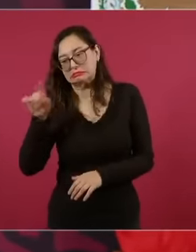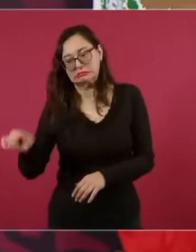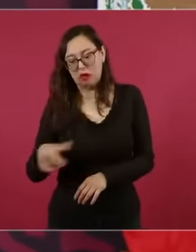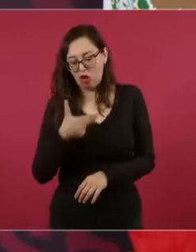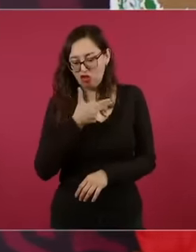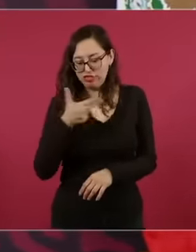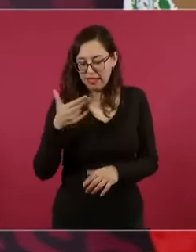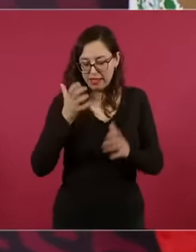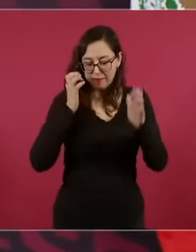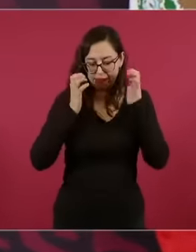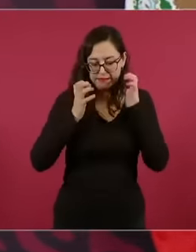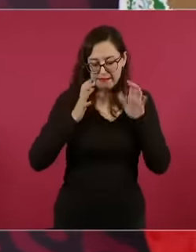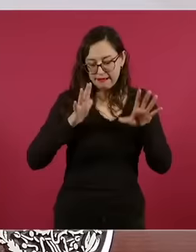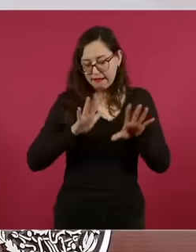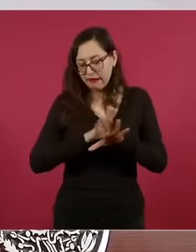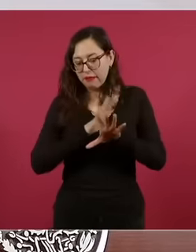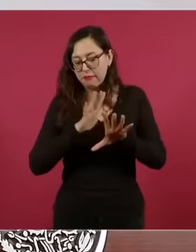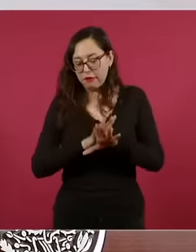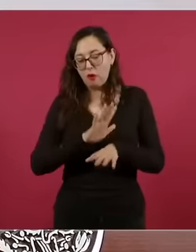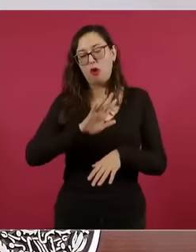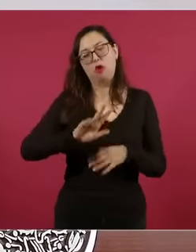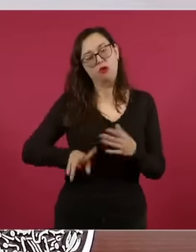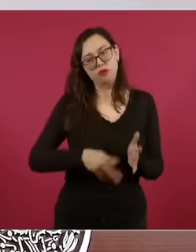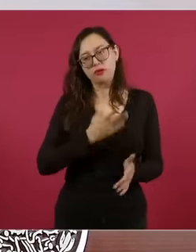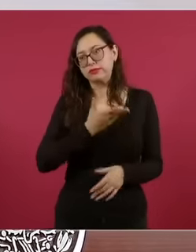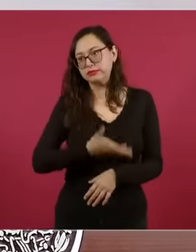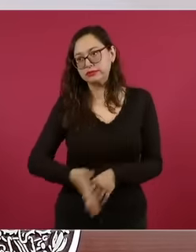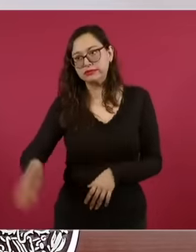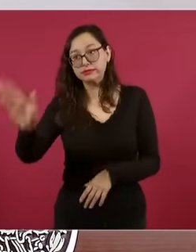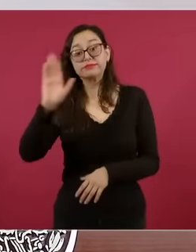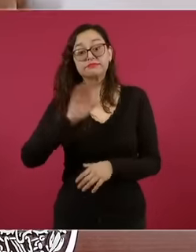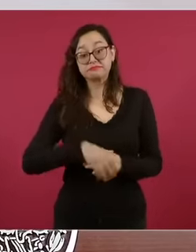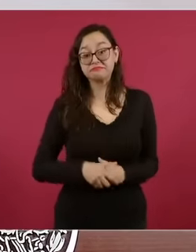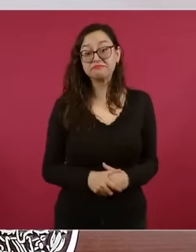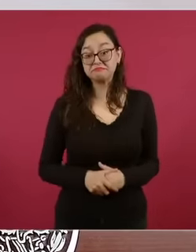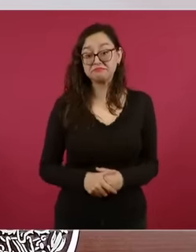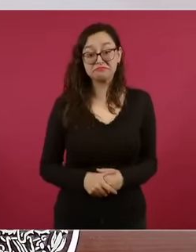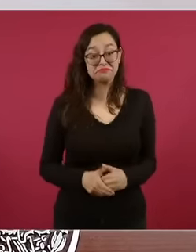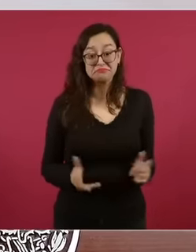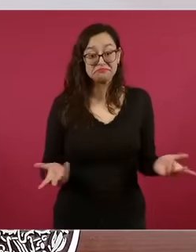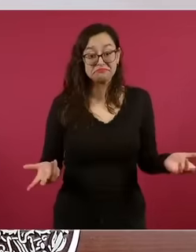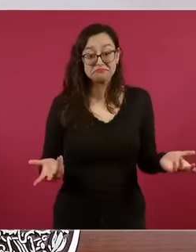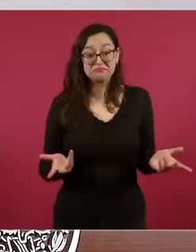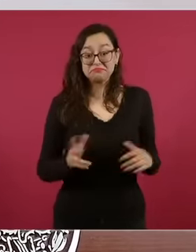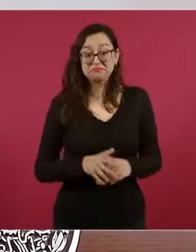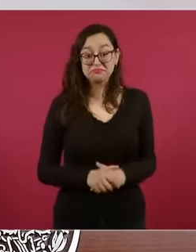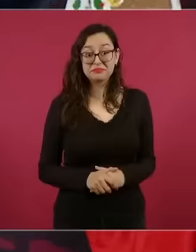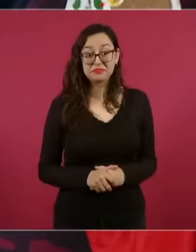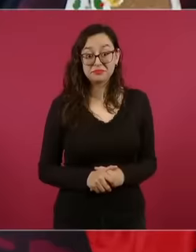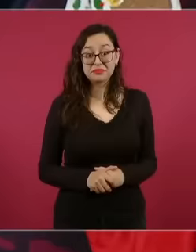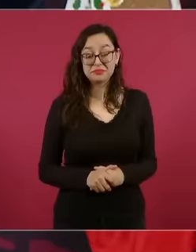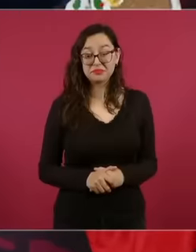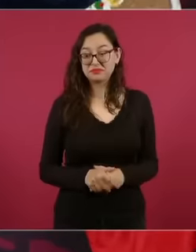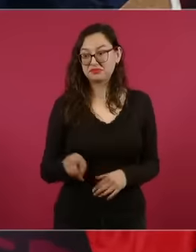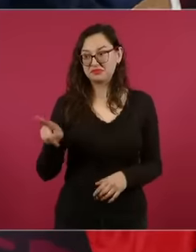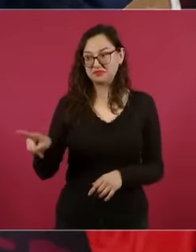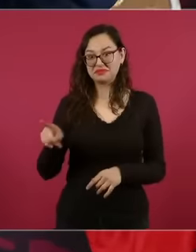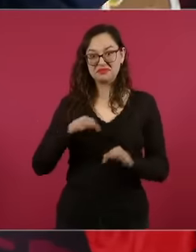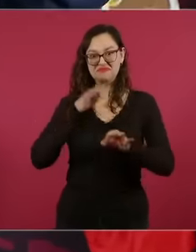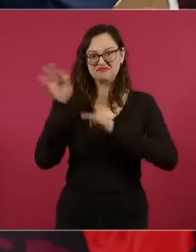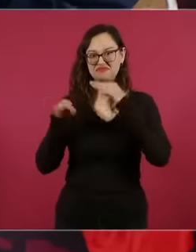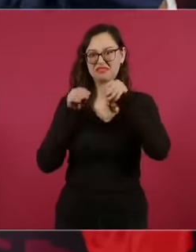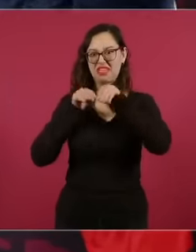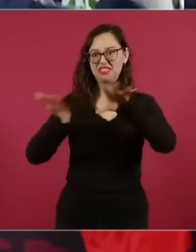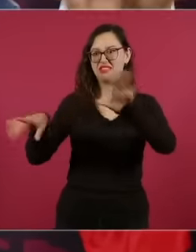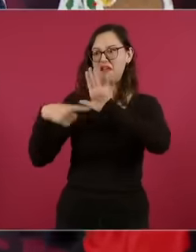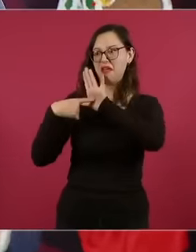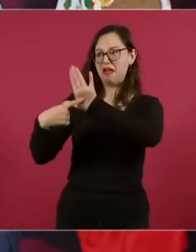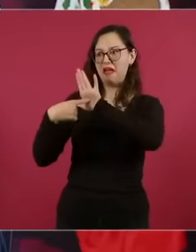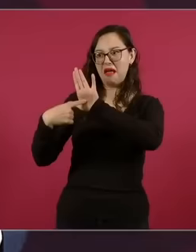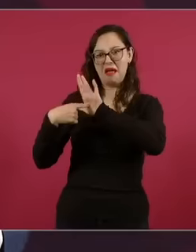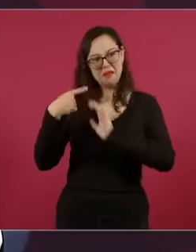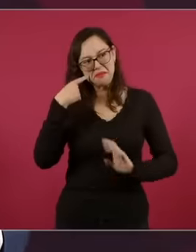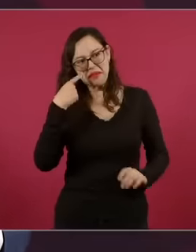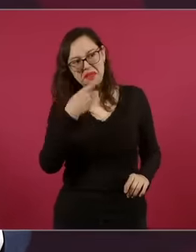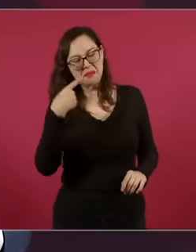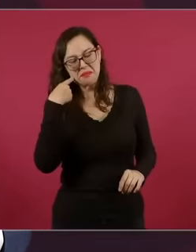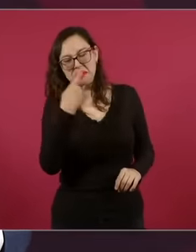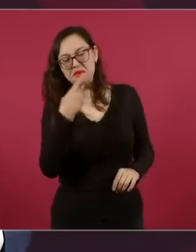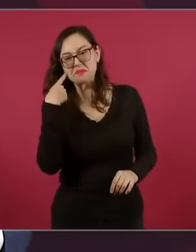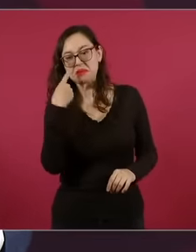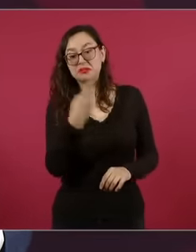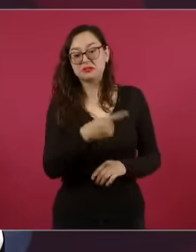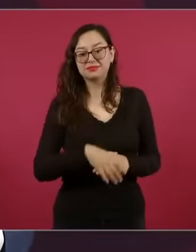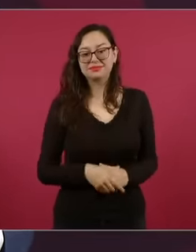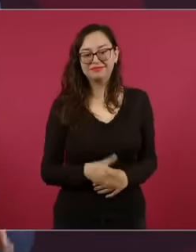clothes to go to the other event but imagine folding not in all the means but they are the